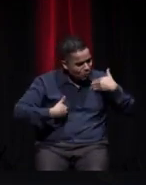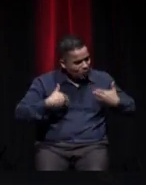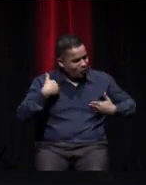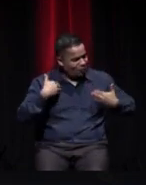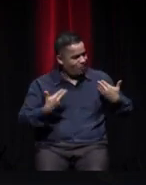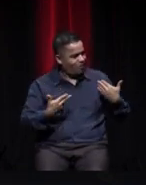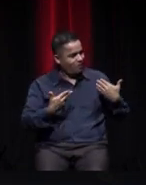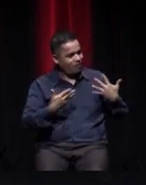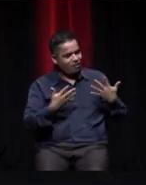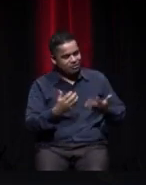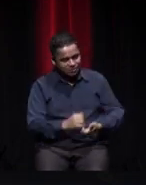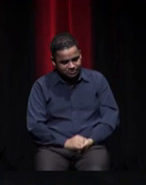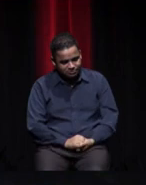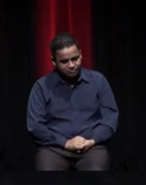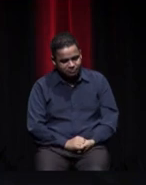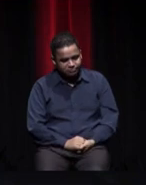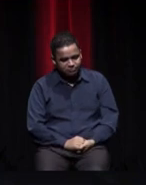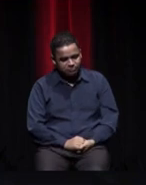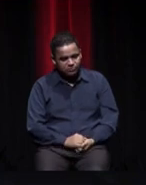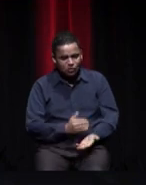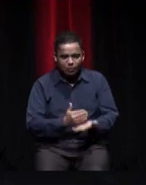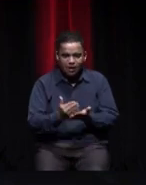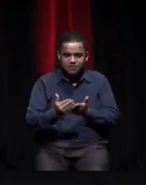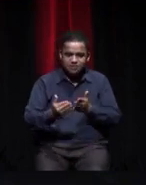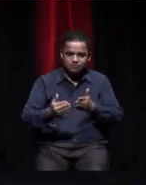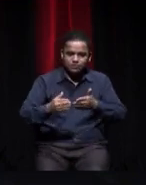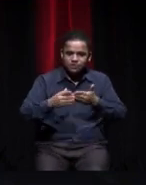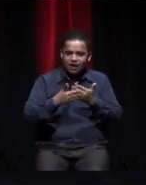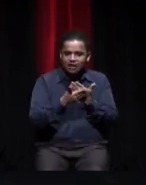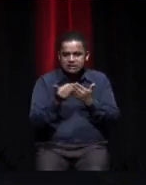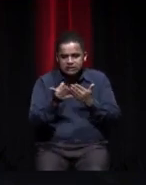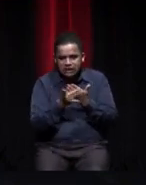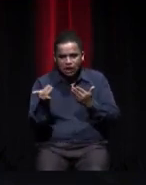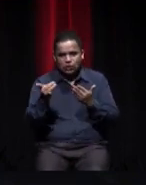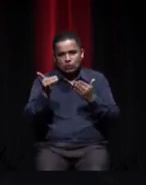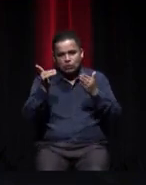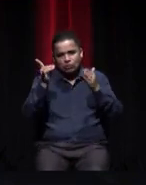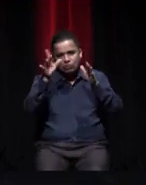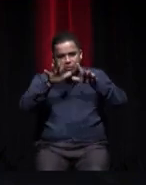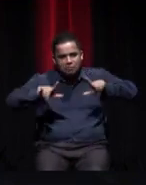and starts manufacturing signs, images, marks,